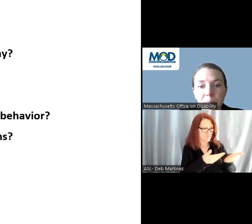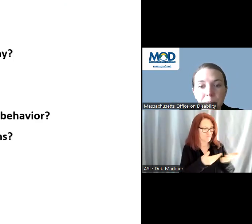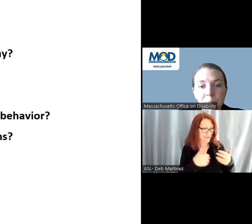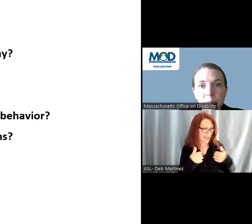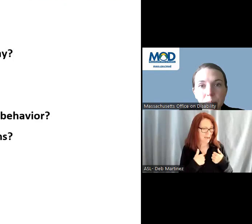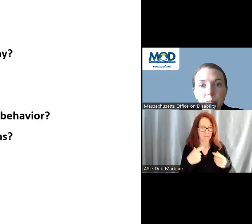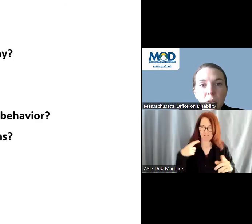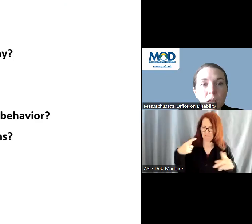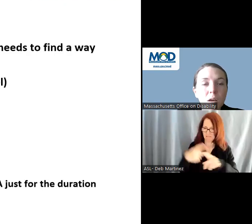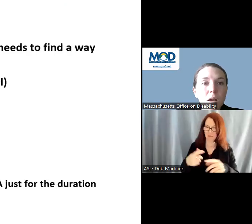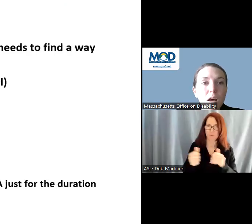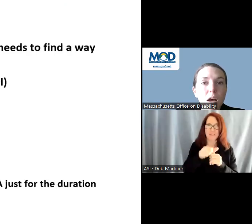for the animal to be in the office with them